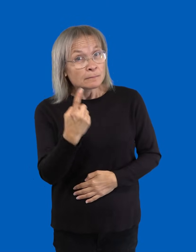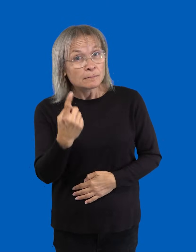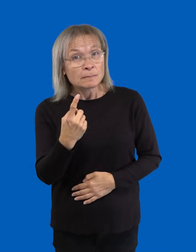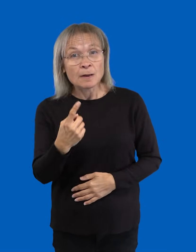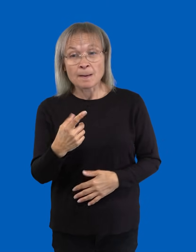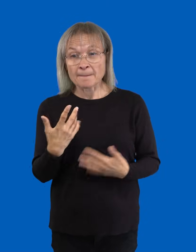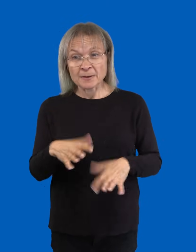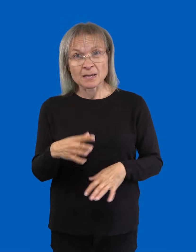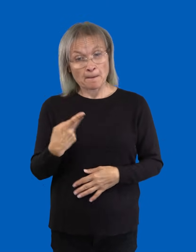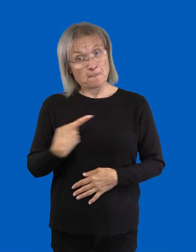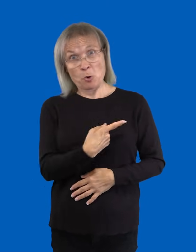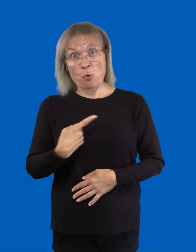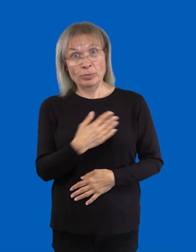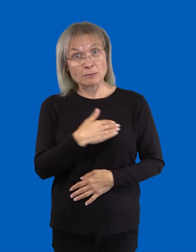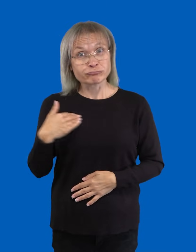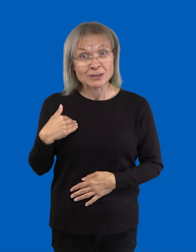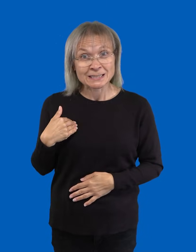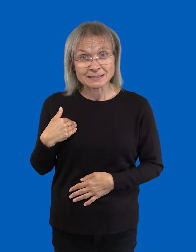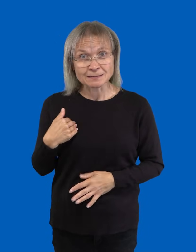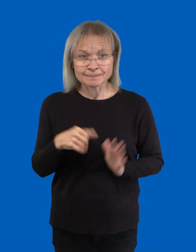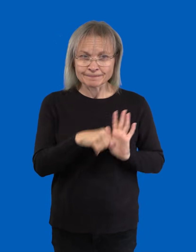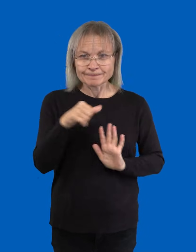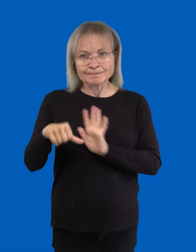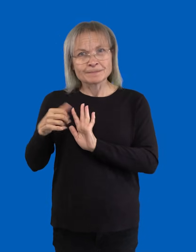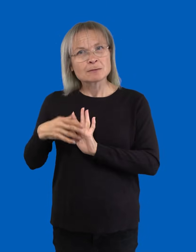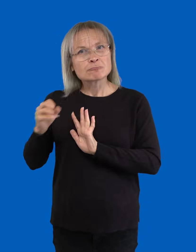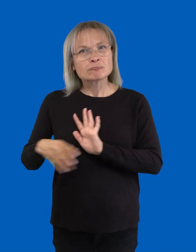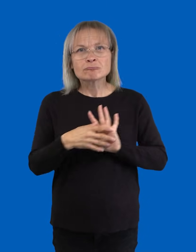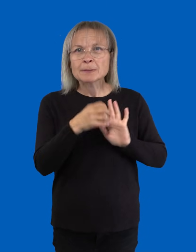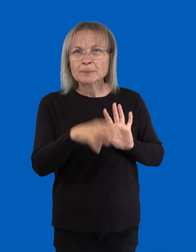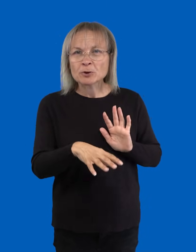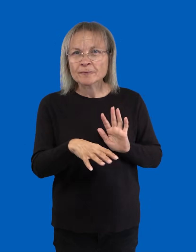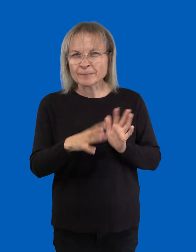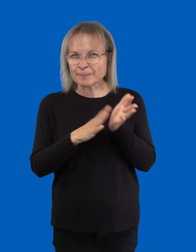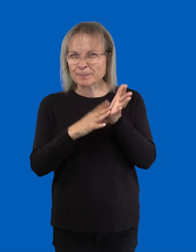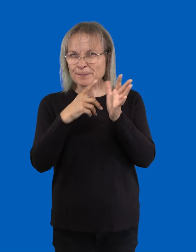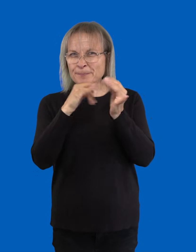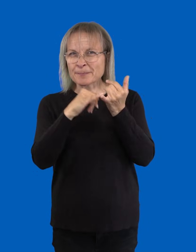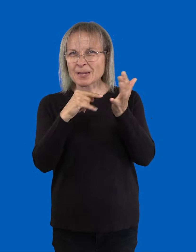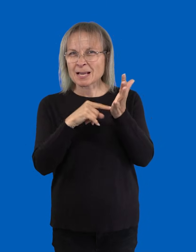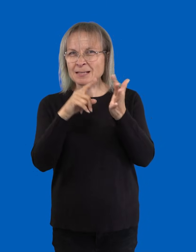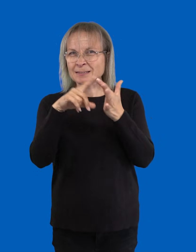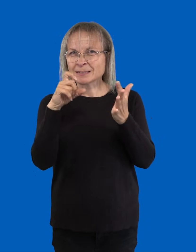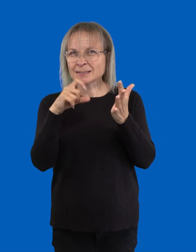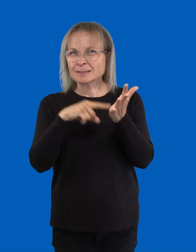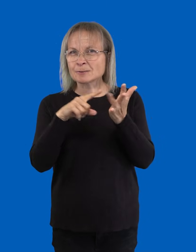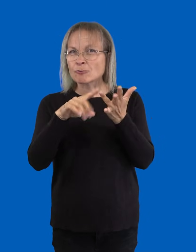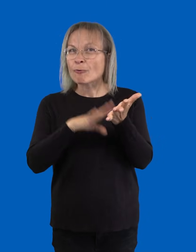have had both breasts surgically removed (a mastectomy)